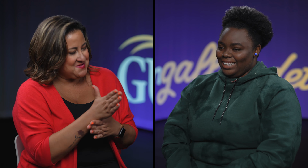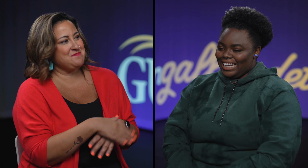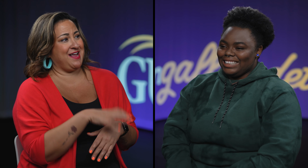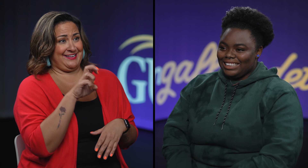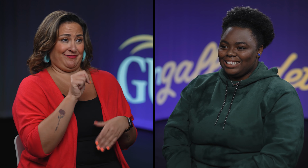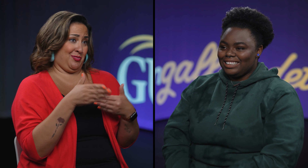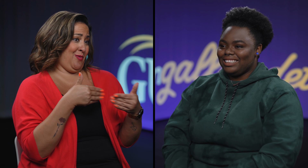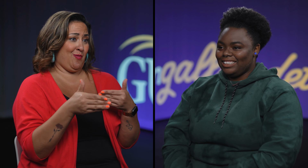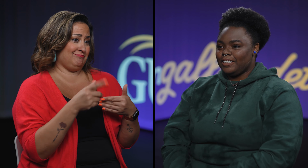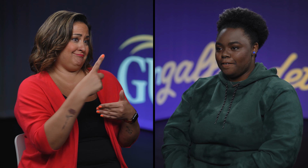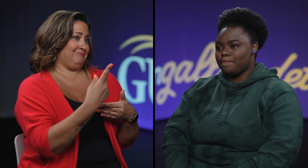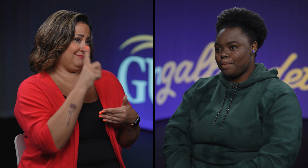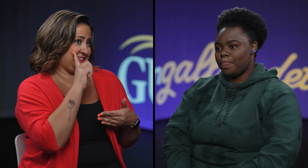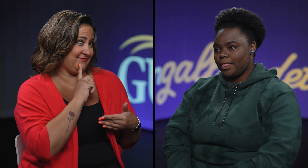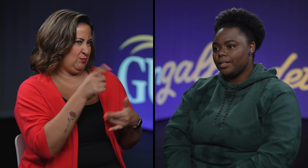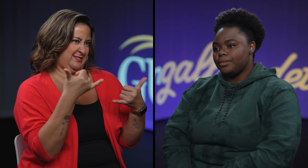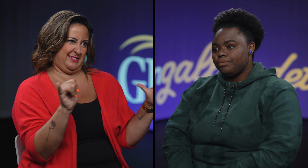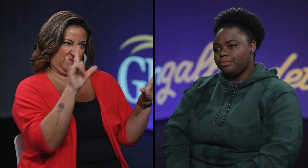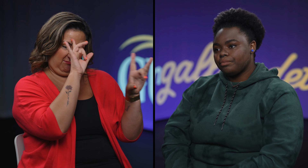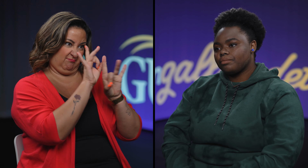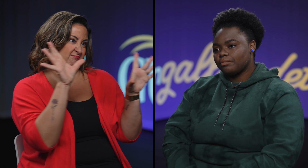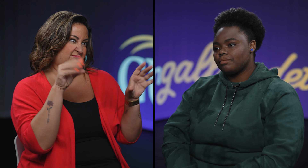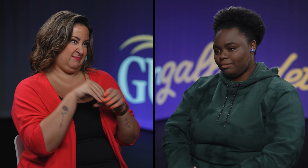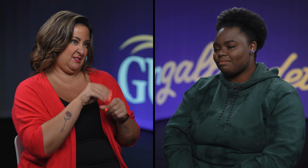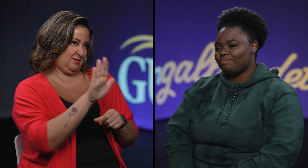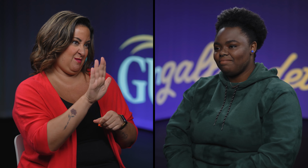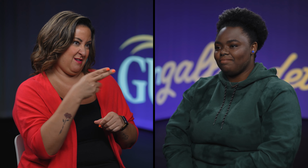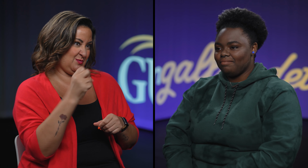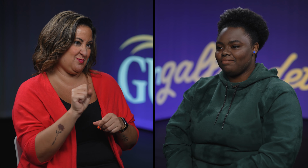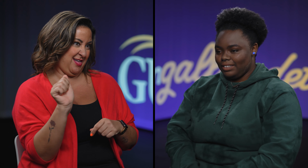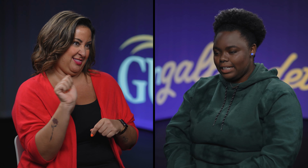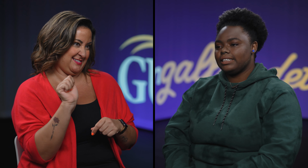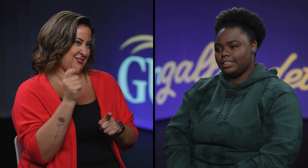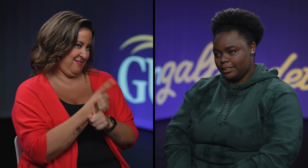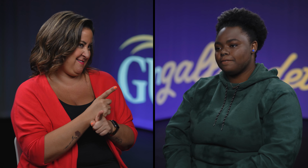Wow, that’s a lot to go through, and even as the only Deaf student in your school, you were one of the best in your high school